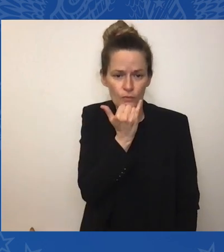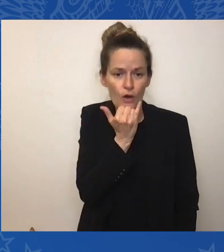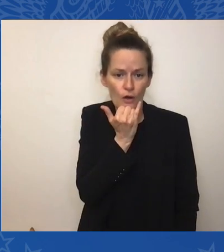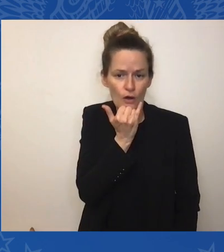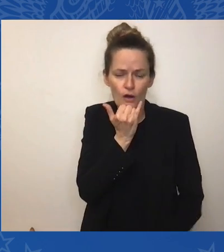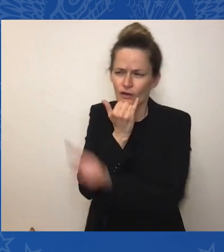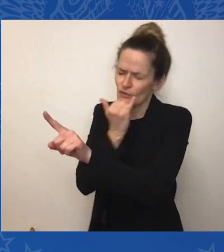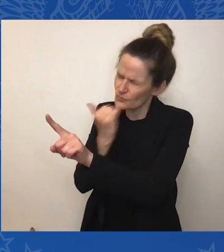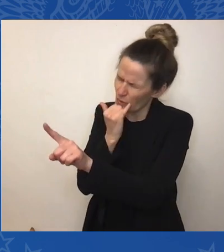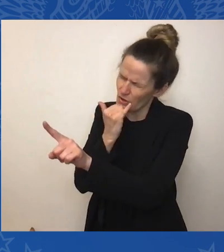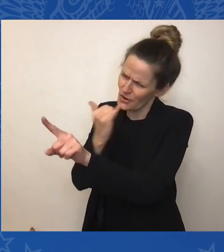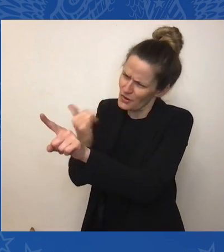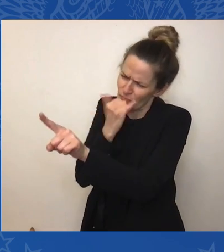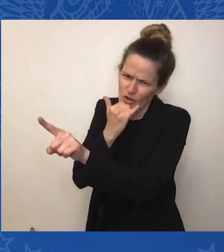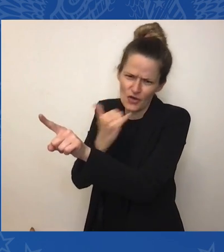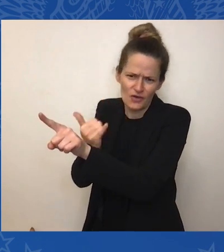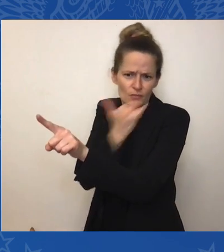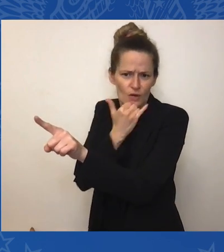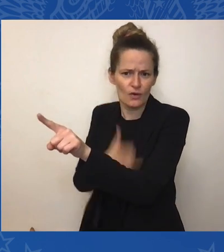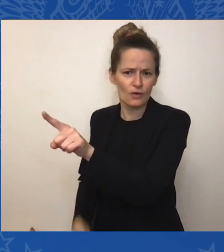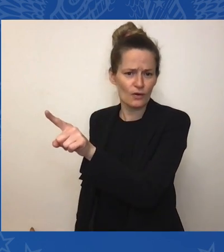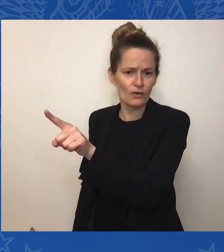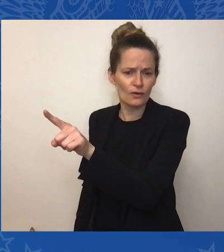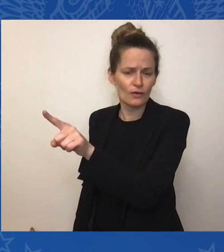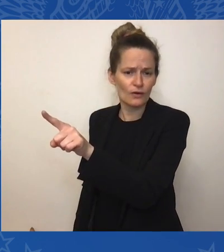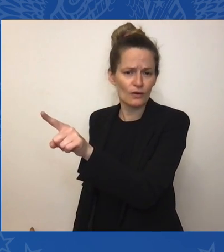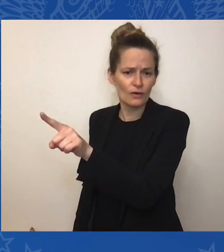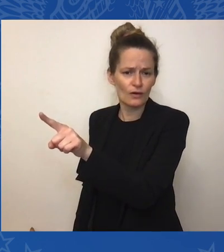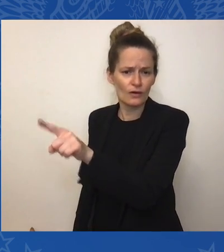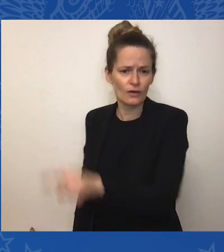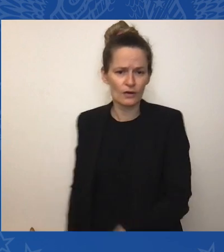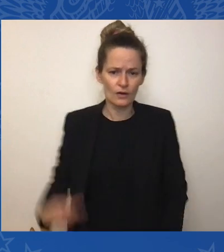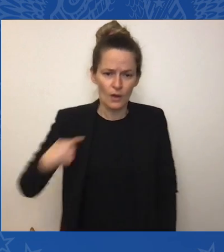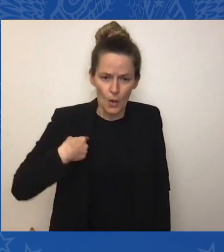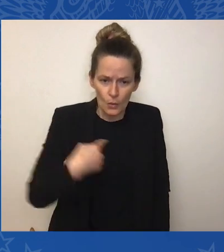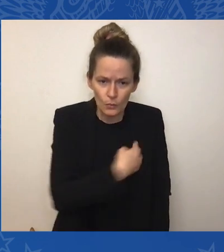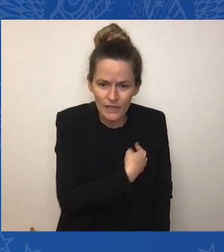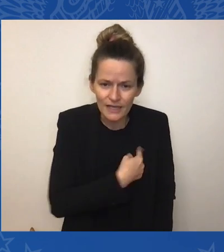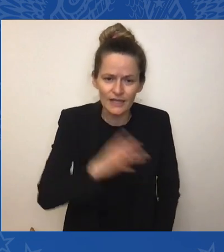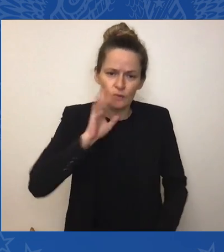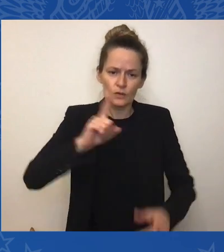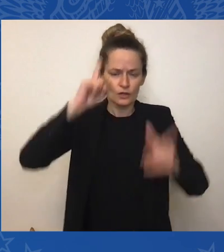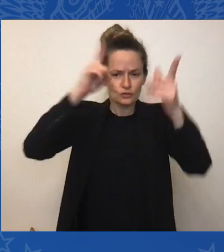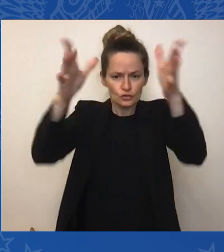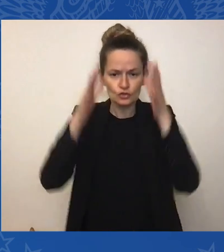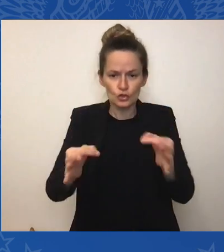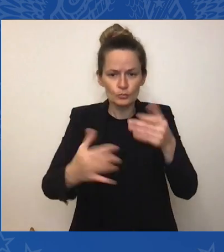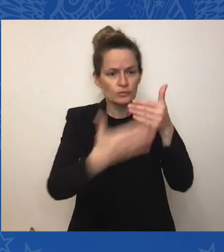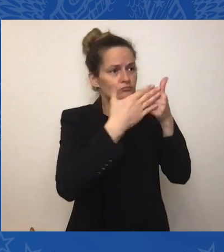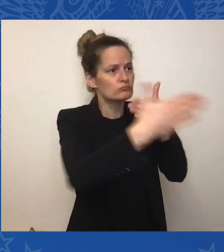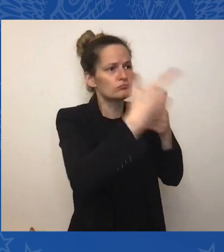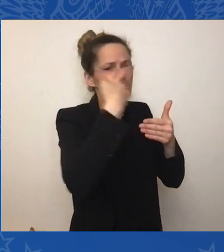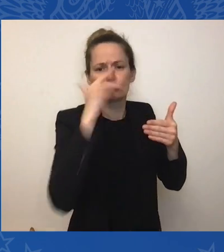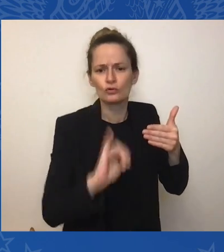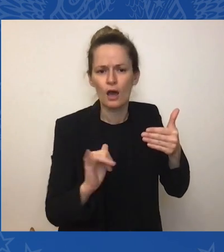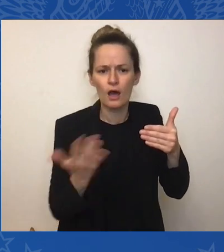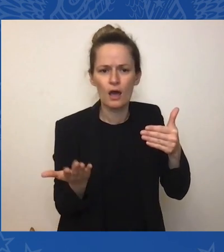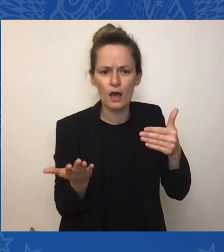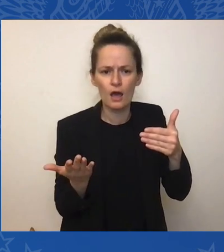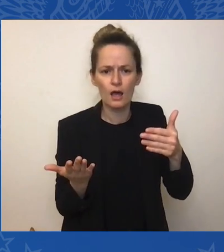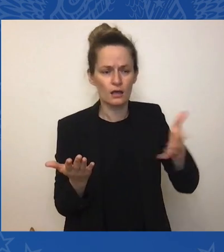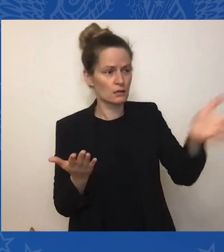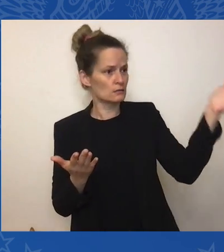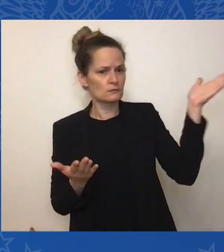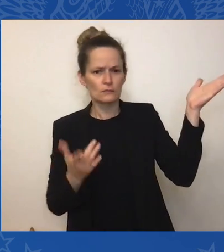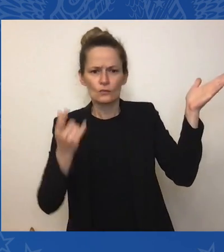We will, you will -- in this moment, in this battle,